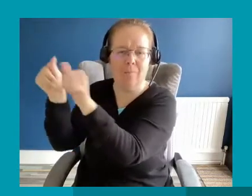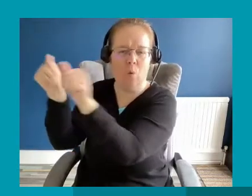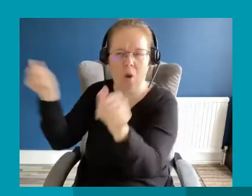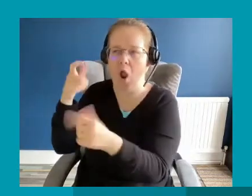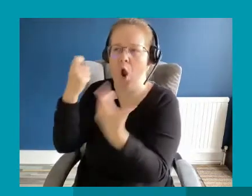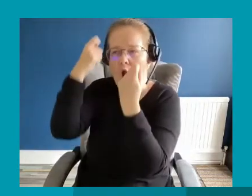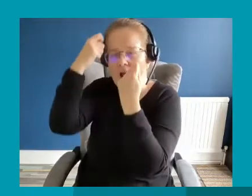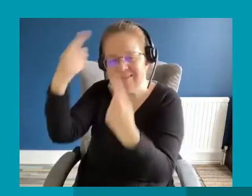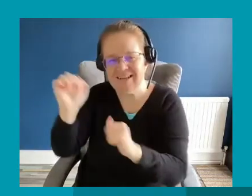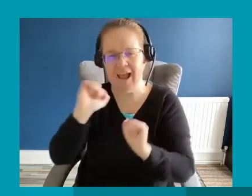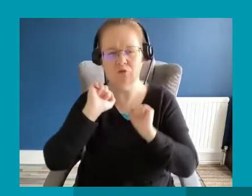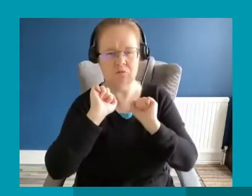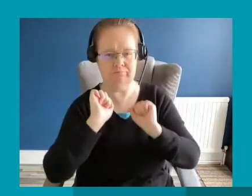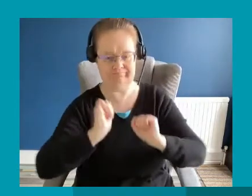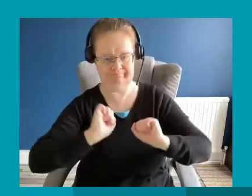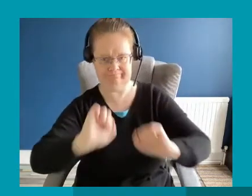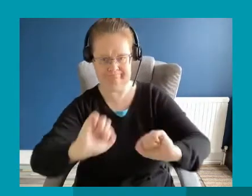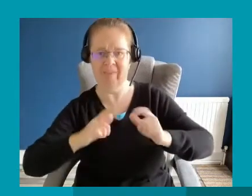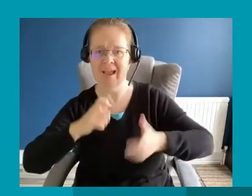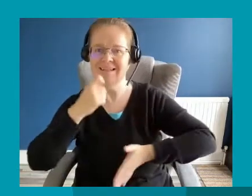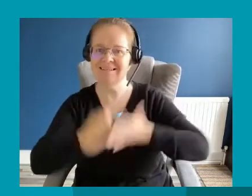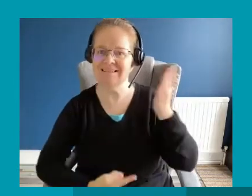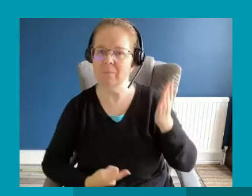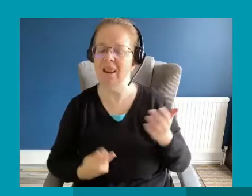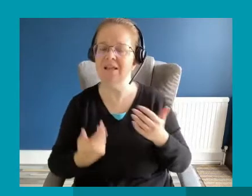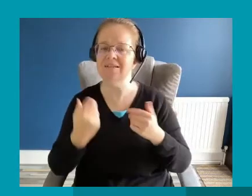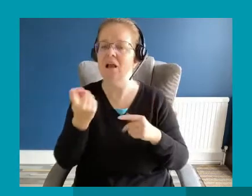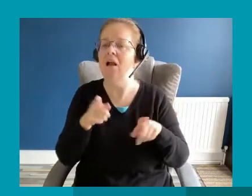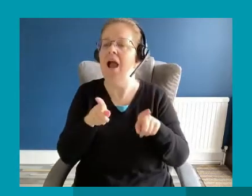but also provide examples and solutions.